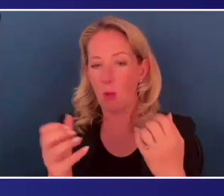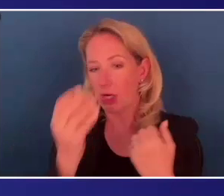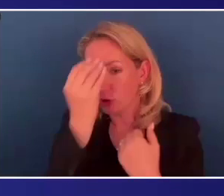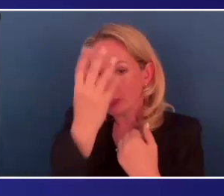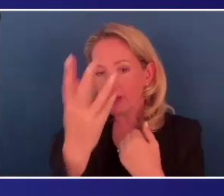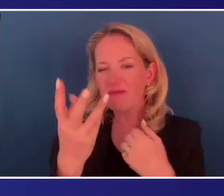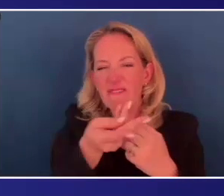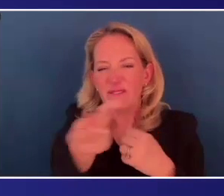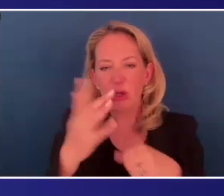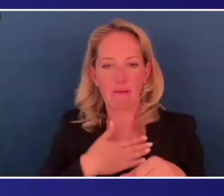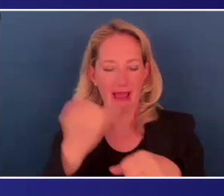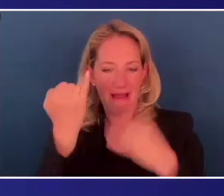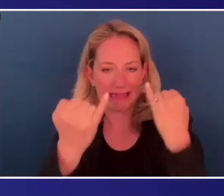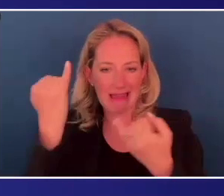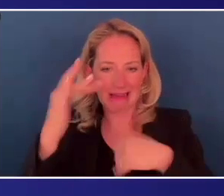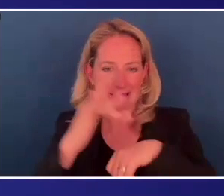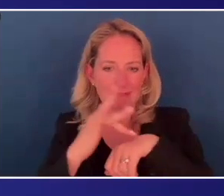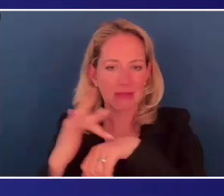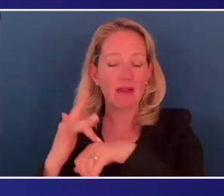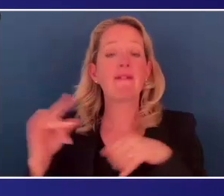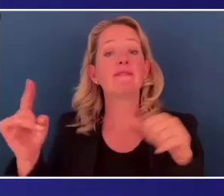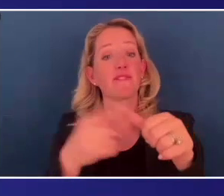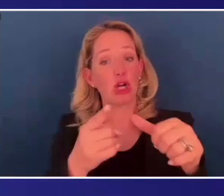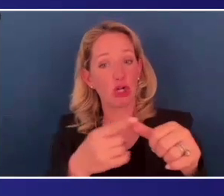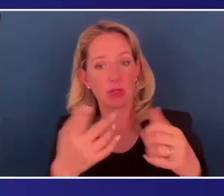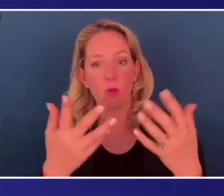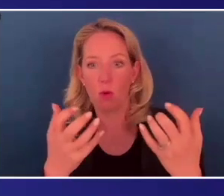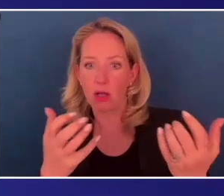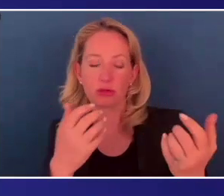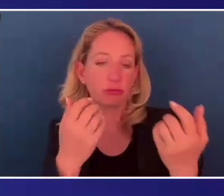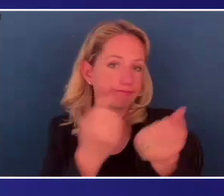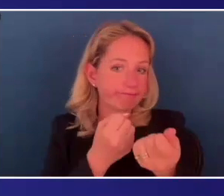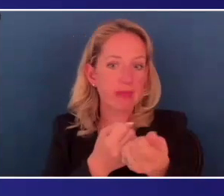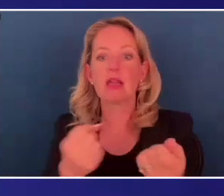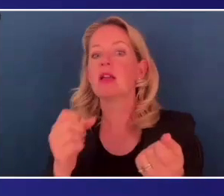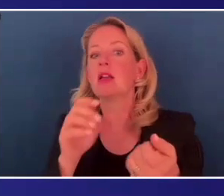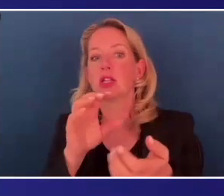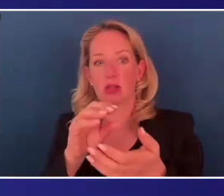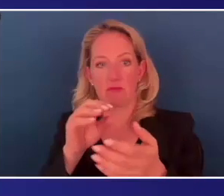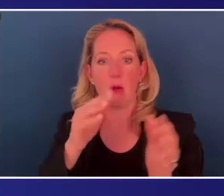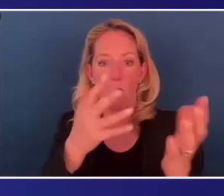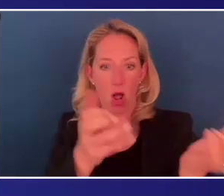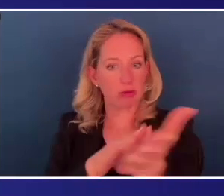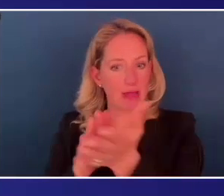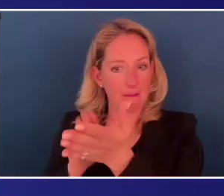First, st we'd like to commend the department's recent announcement on resuming collections on federal direct student loans.